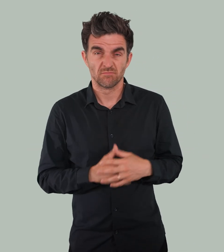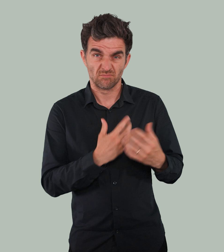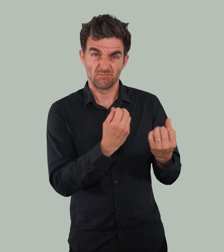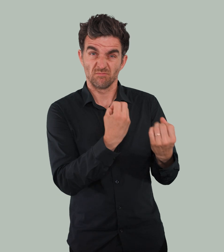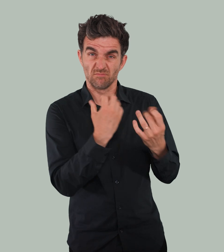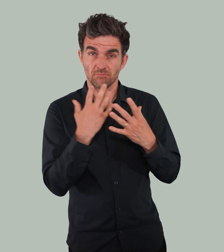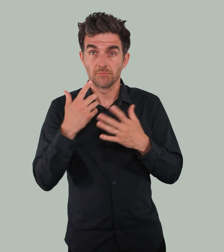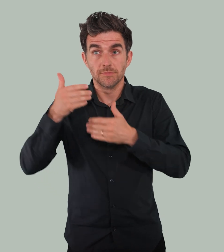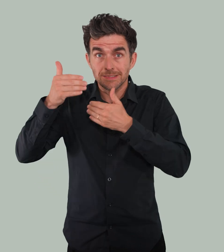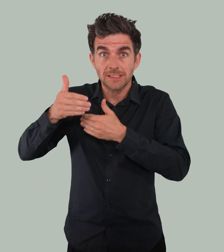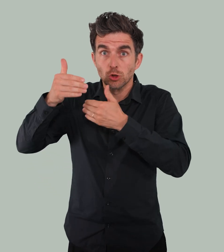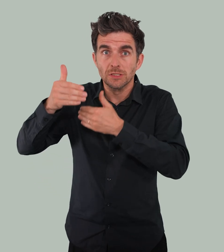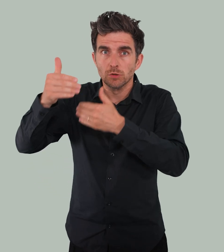Respondents say that these stages can